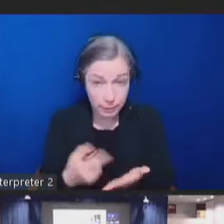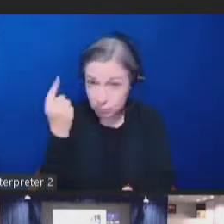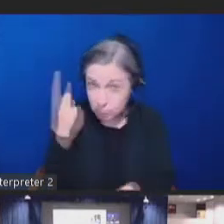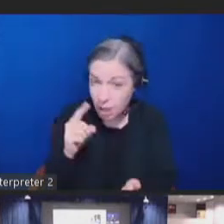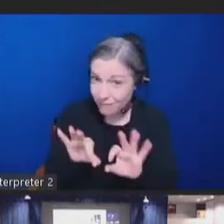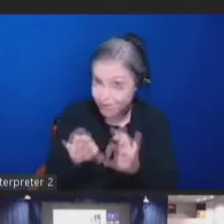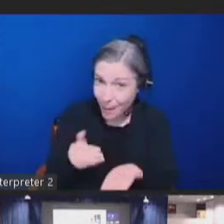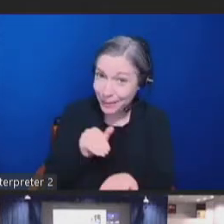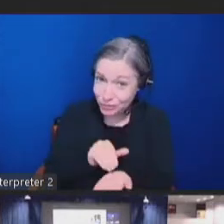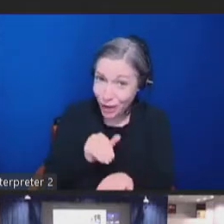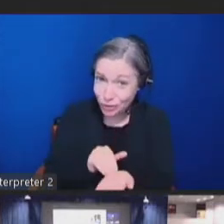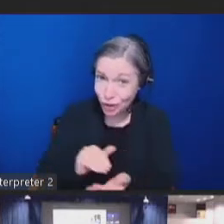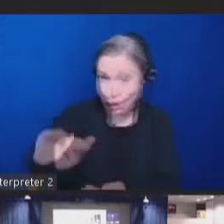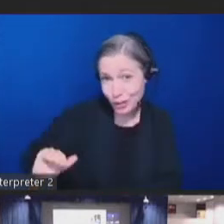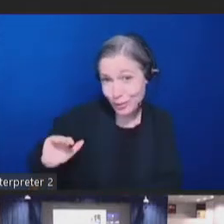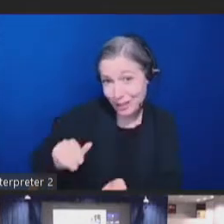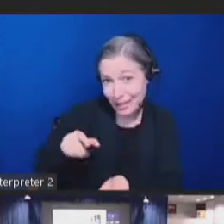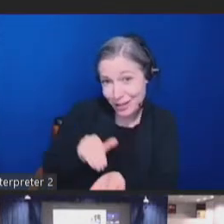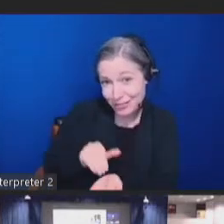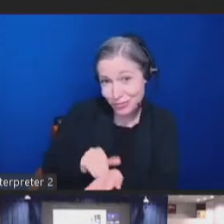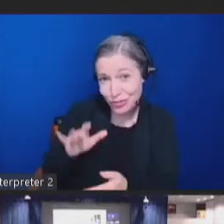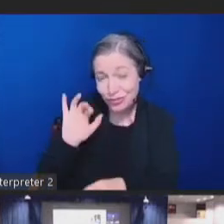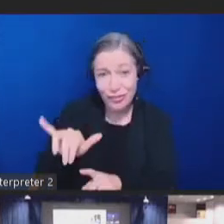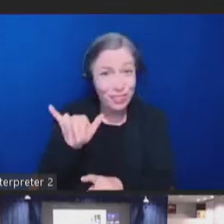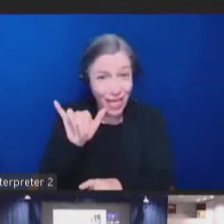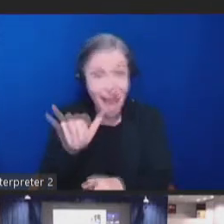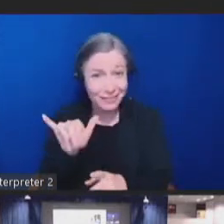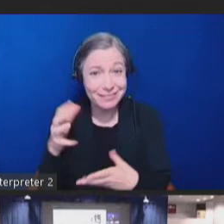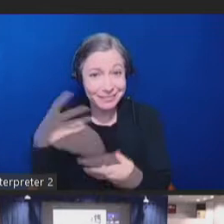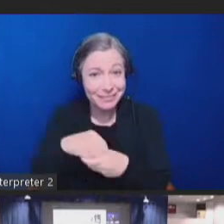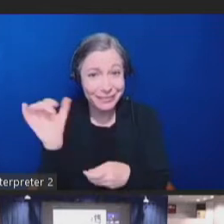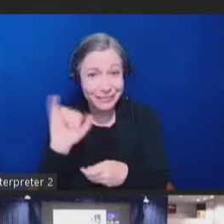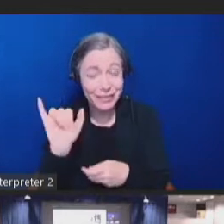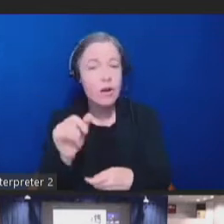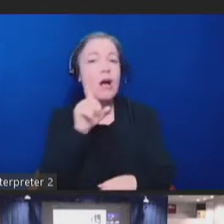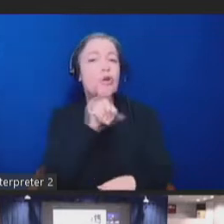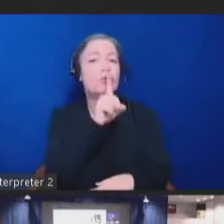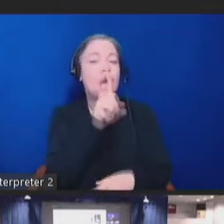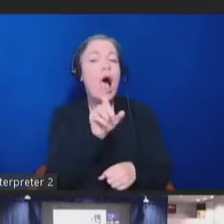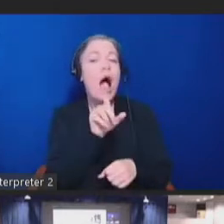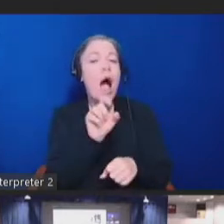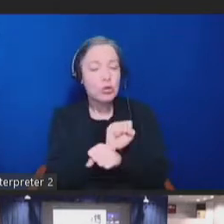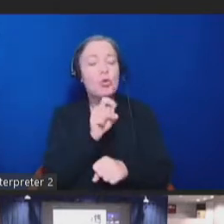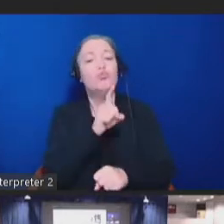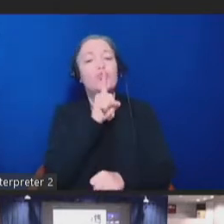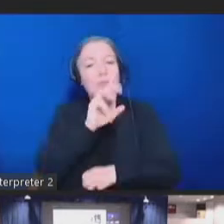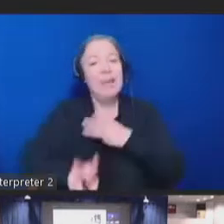So, these are all influencers who leverage their real world and online platforms to